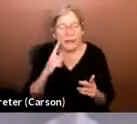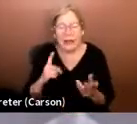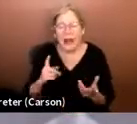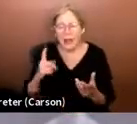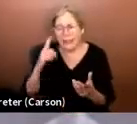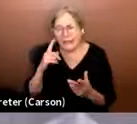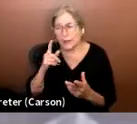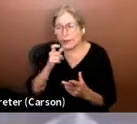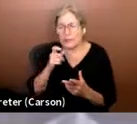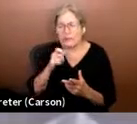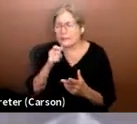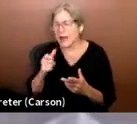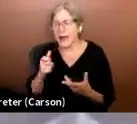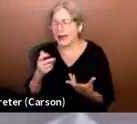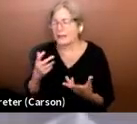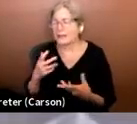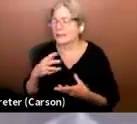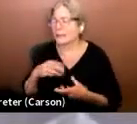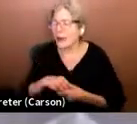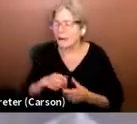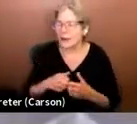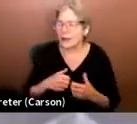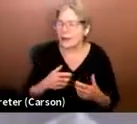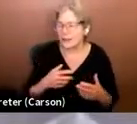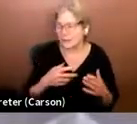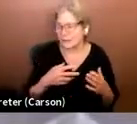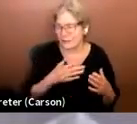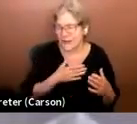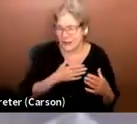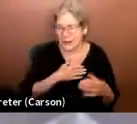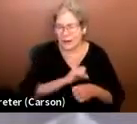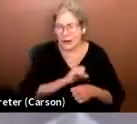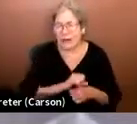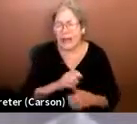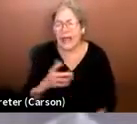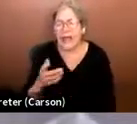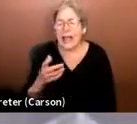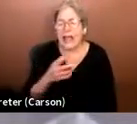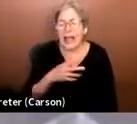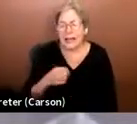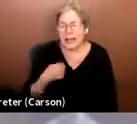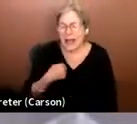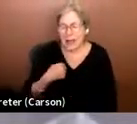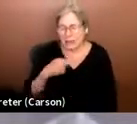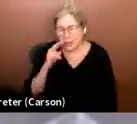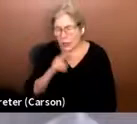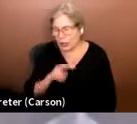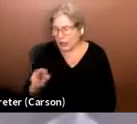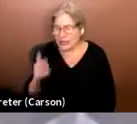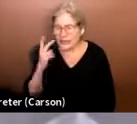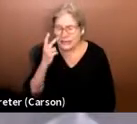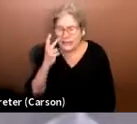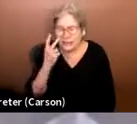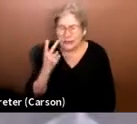started compiling resources on what was out there and stunned at how little there is. There's